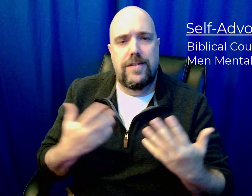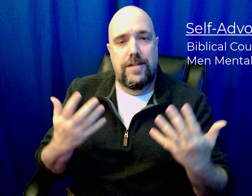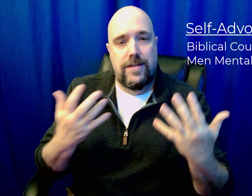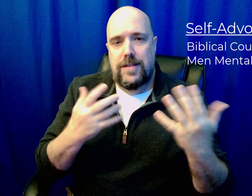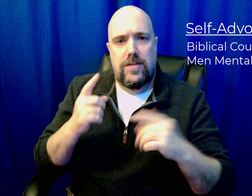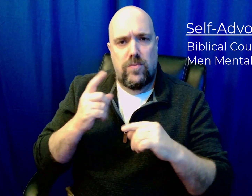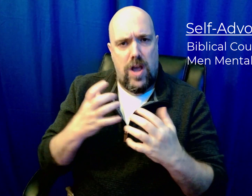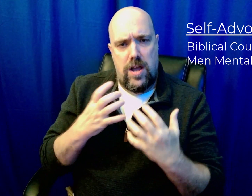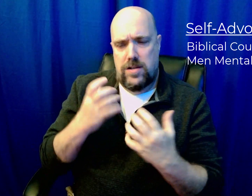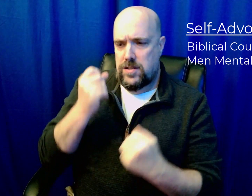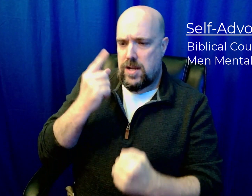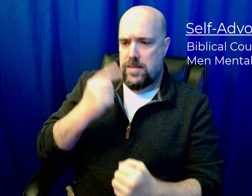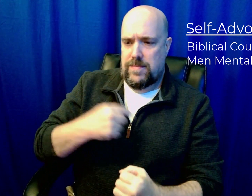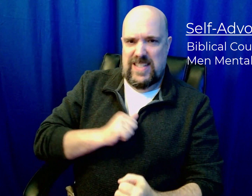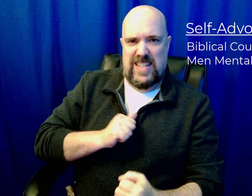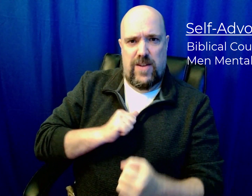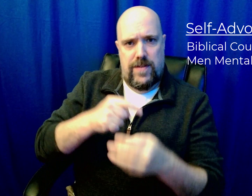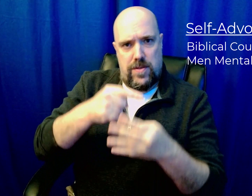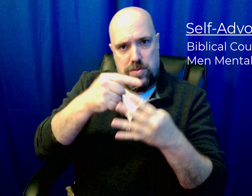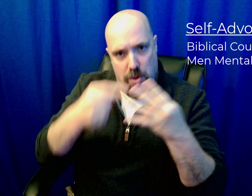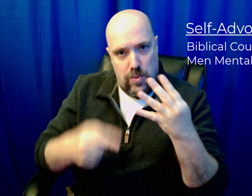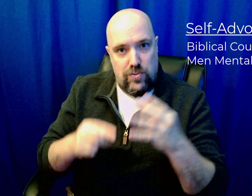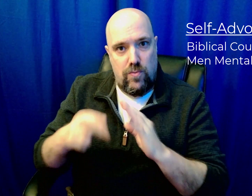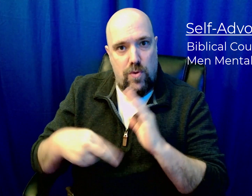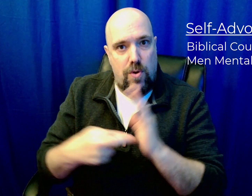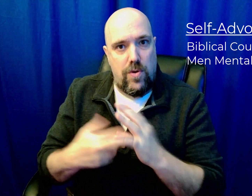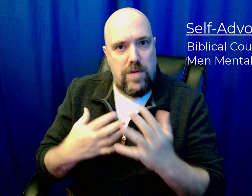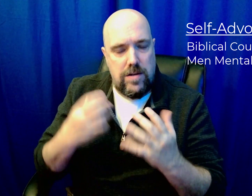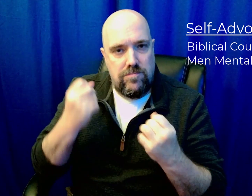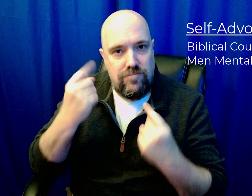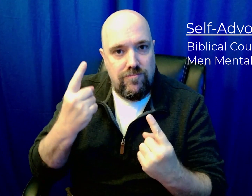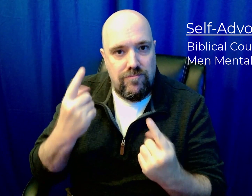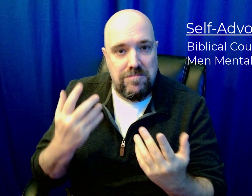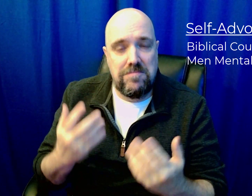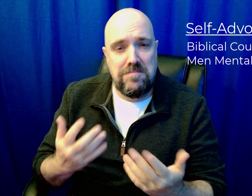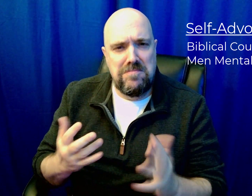I wanted to understand myself at my personal Facebook Profile with these roles.